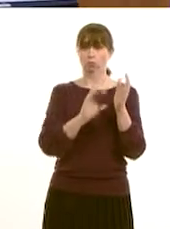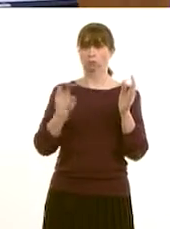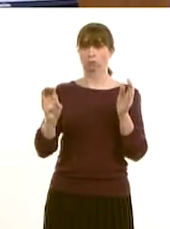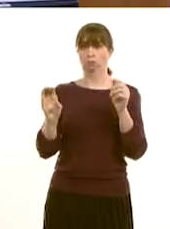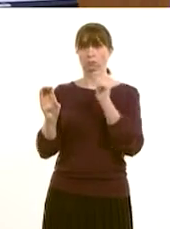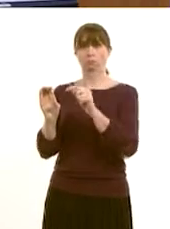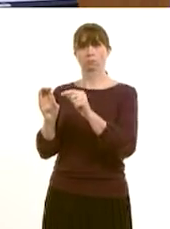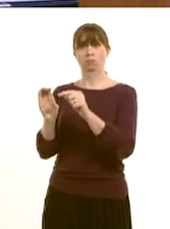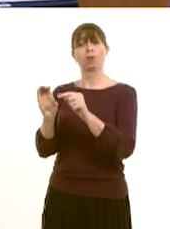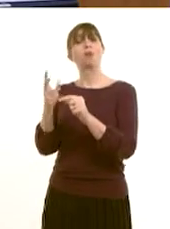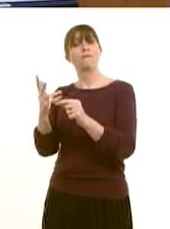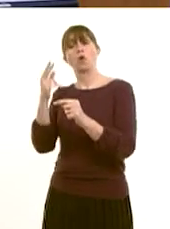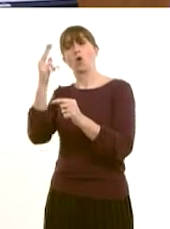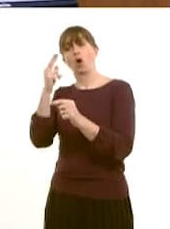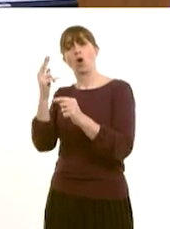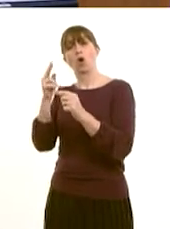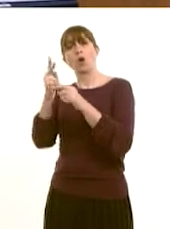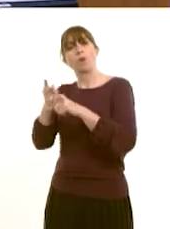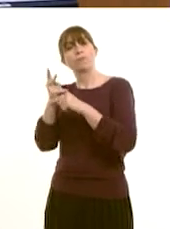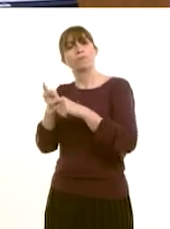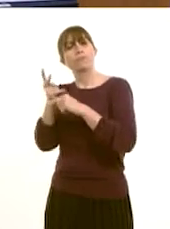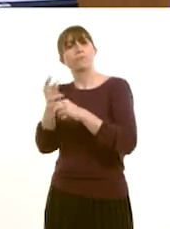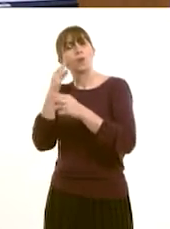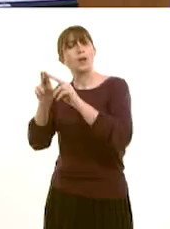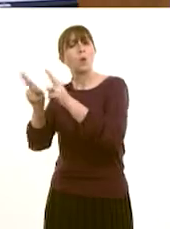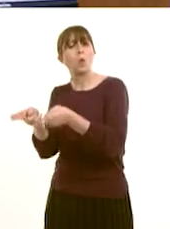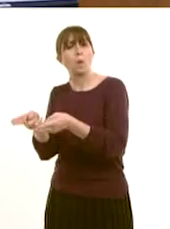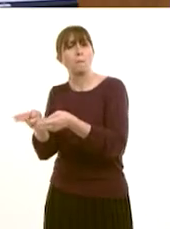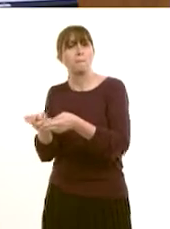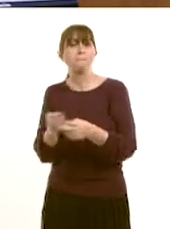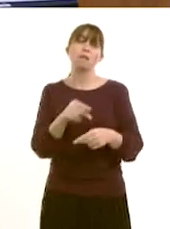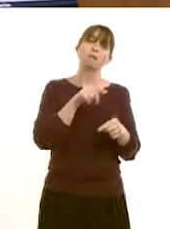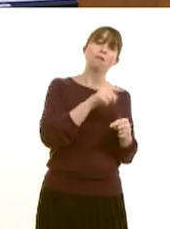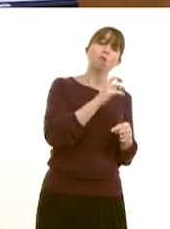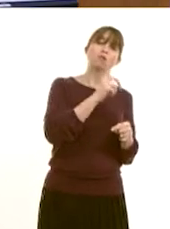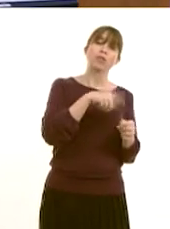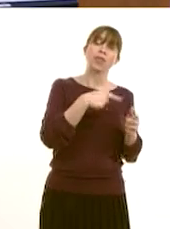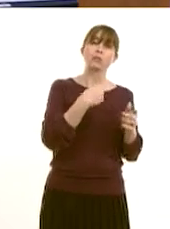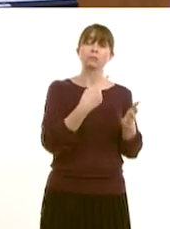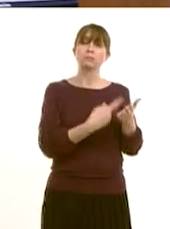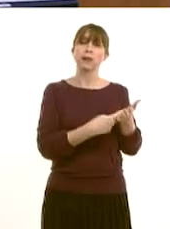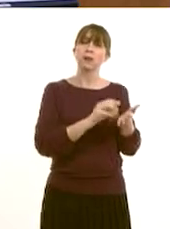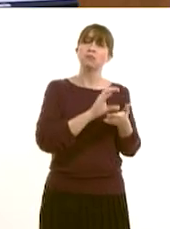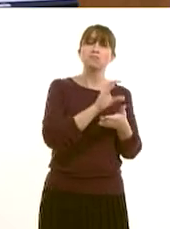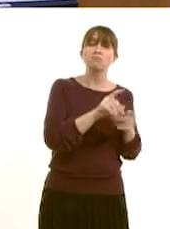to expand hospice-at-home provision across Wales. The remaining money will be used to fund end-of-life care initiatives, such as advanced care planning